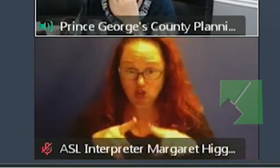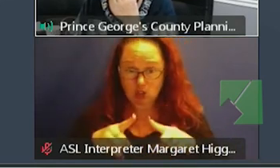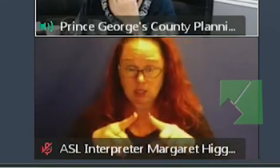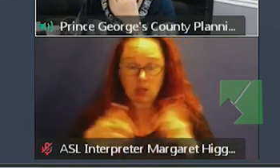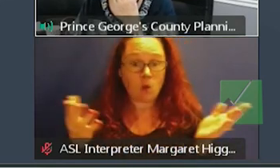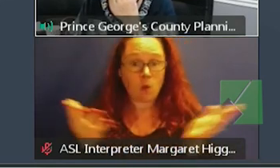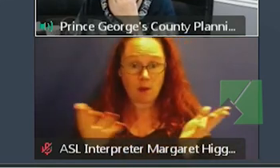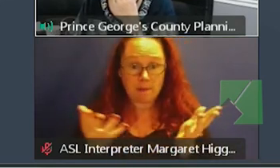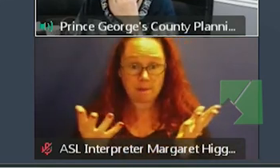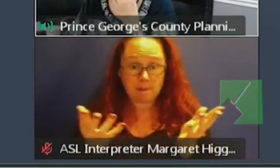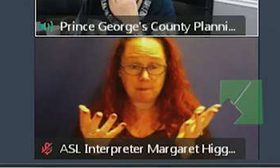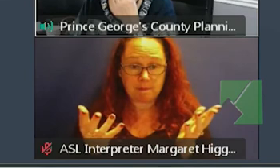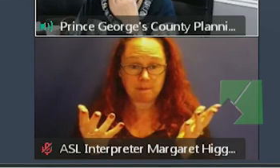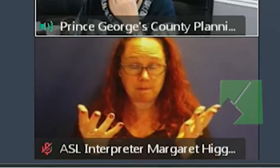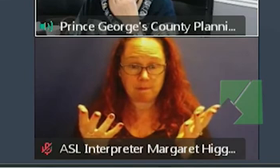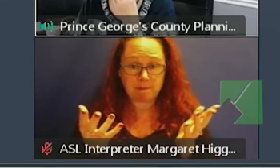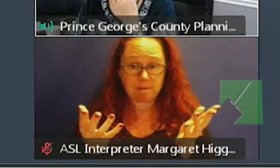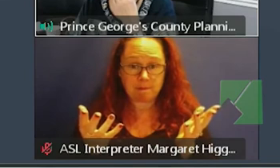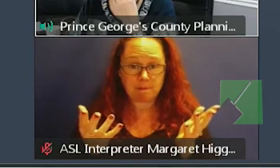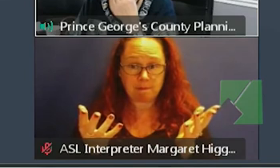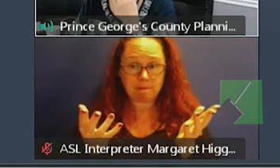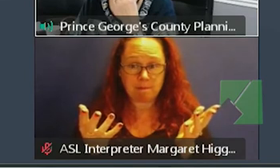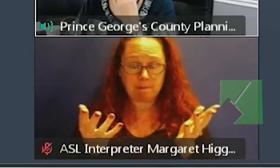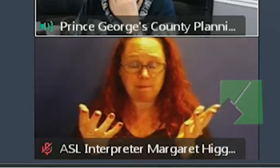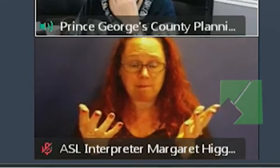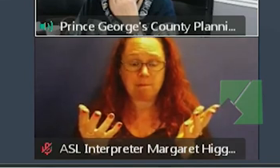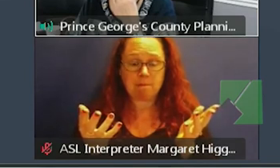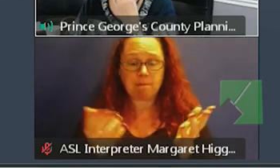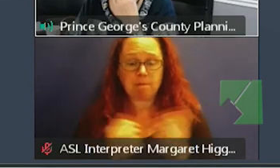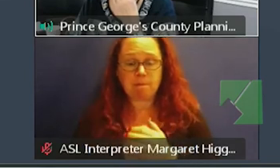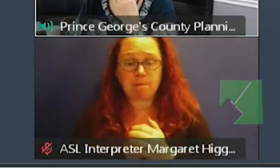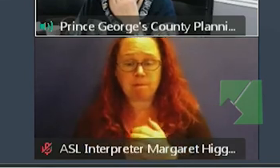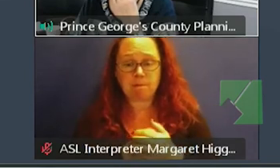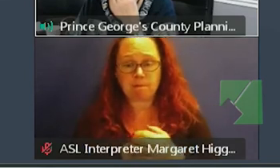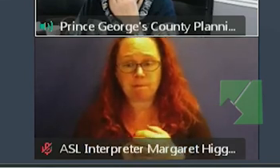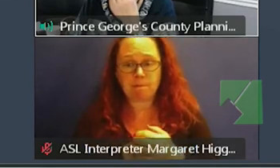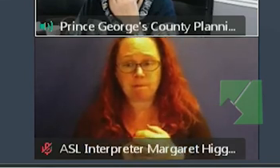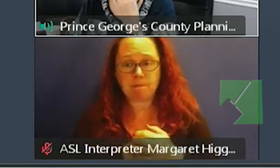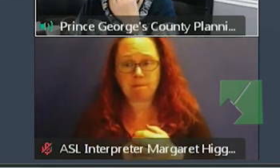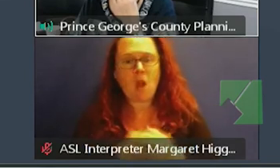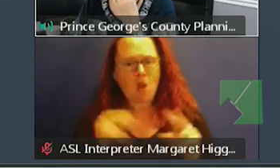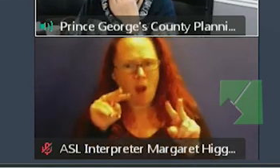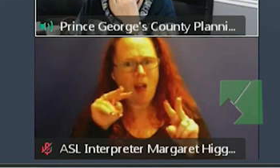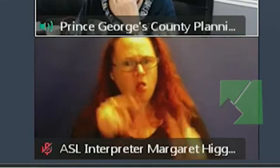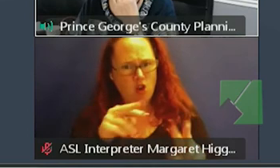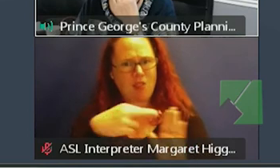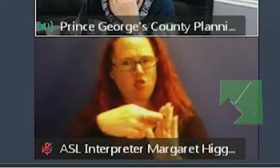the one thing I thought of even earlier was that having looked at the rules myself and having looked at the uniform